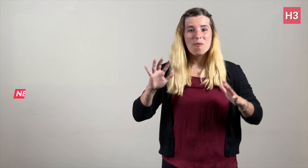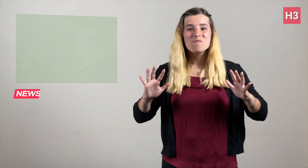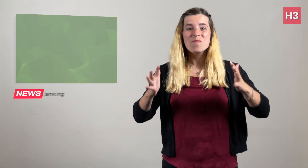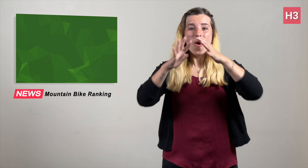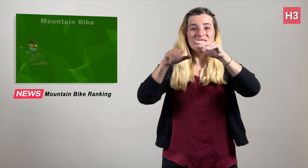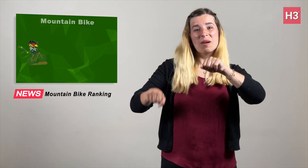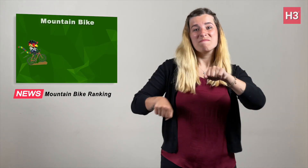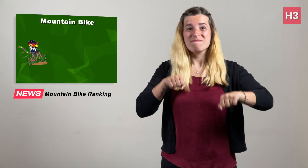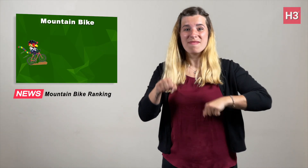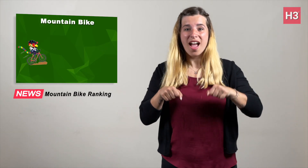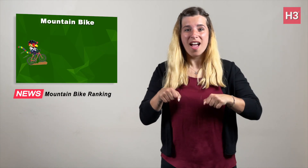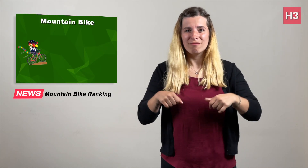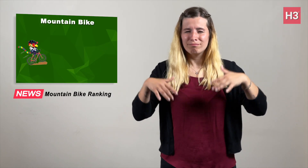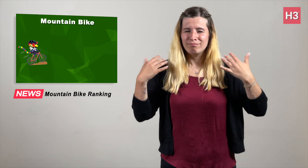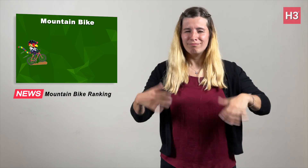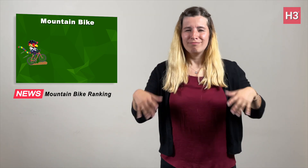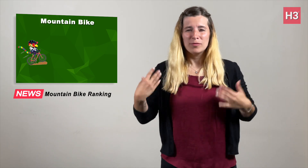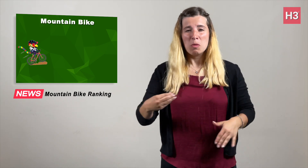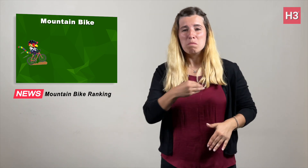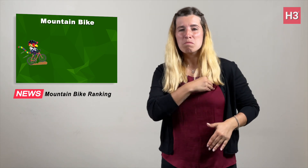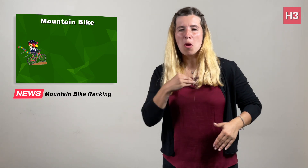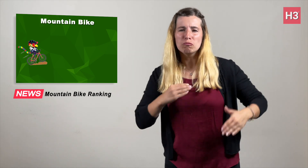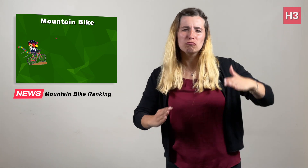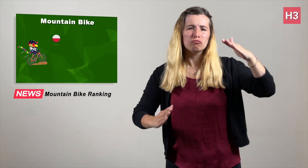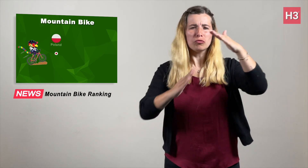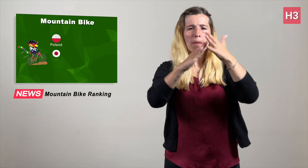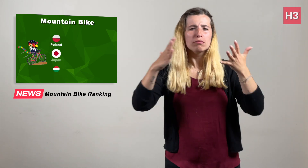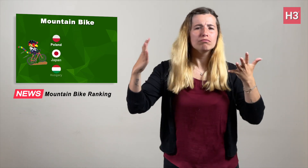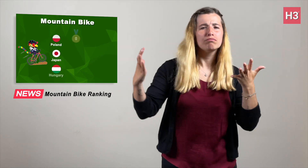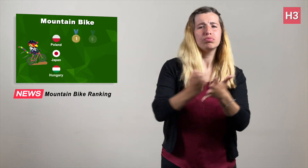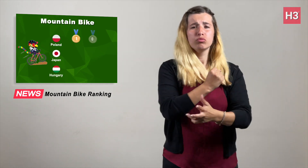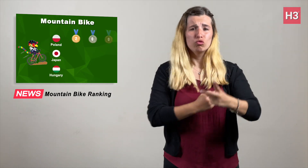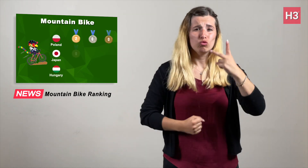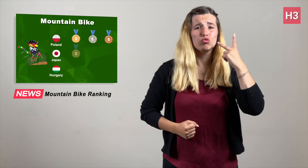Poland stormed to win the mountain bike race, on top of the medal ranking.